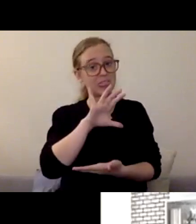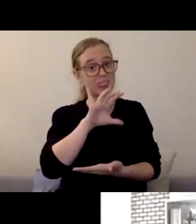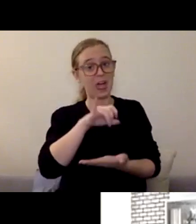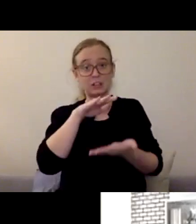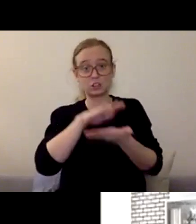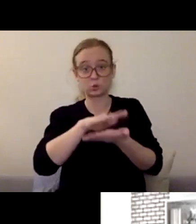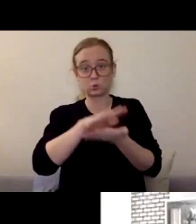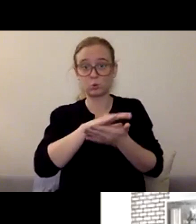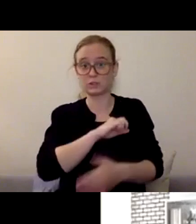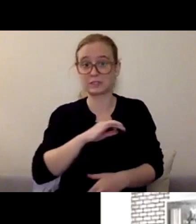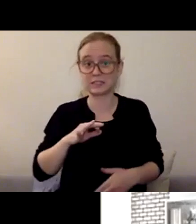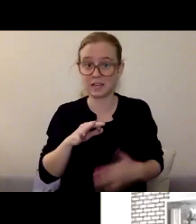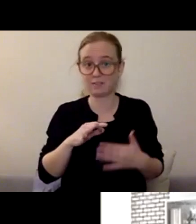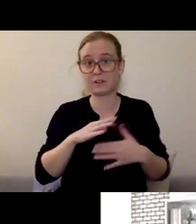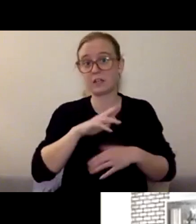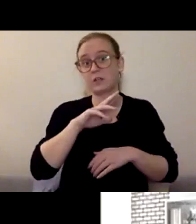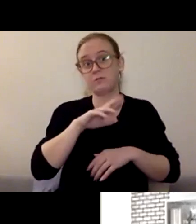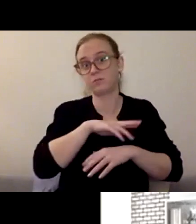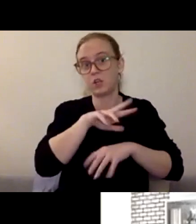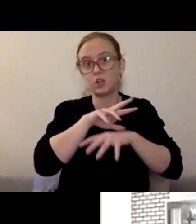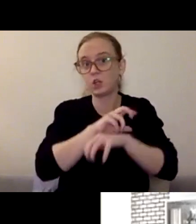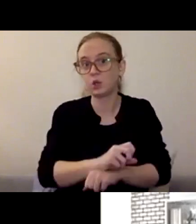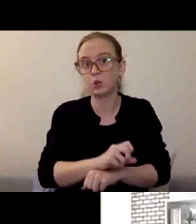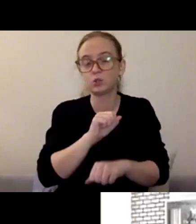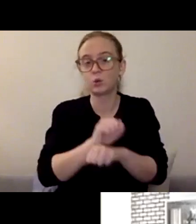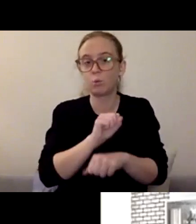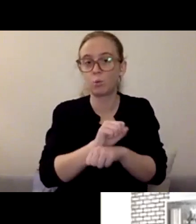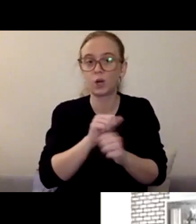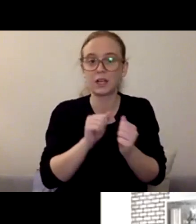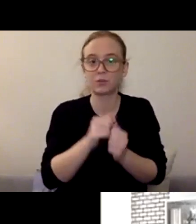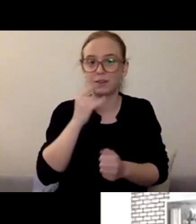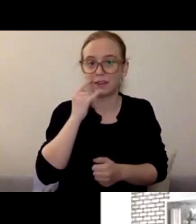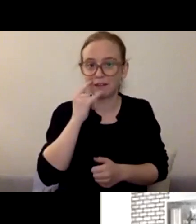"Hey, I've got this kid in my classroom and I think they could use someone to check in with them."